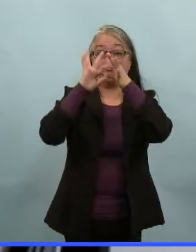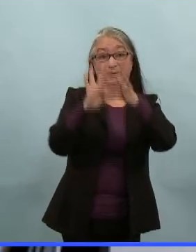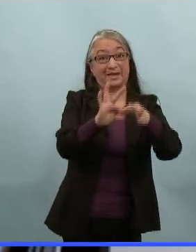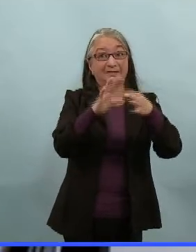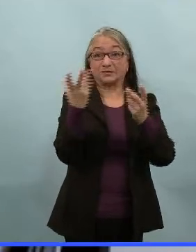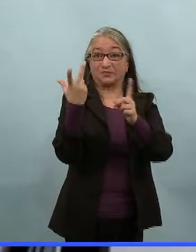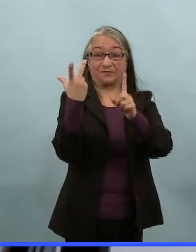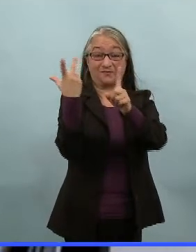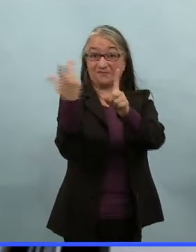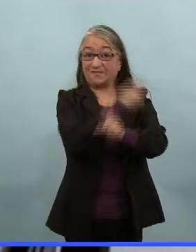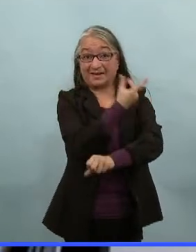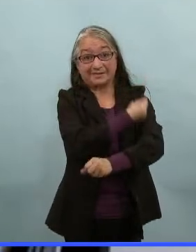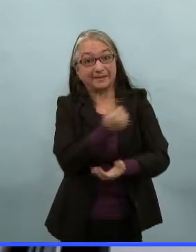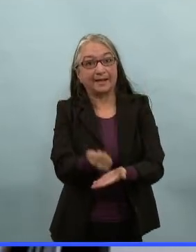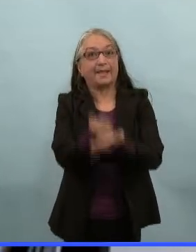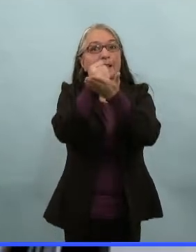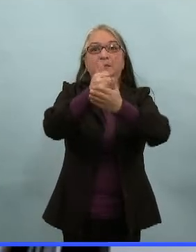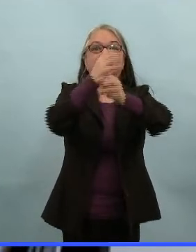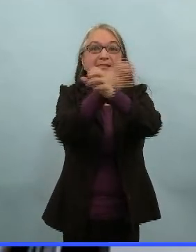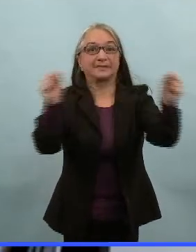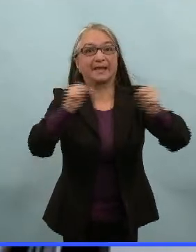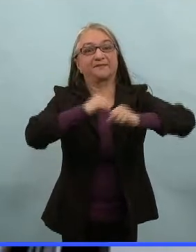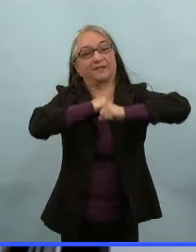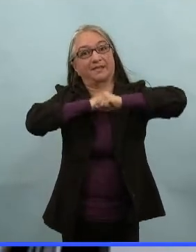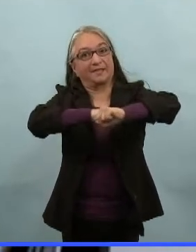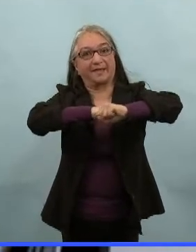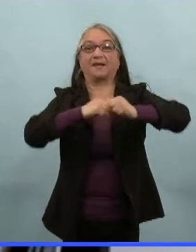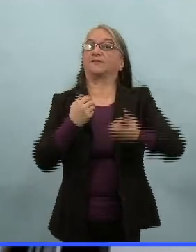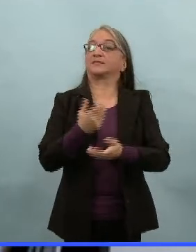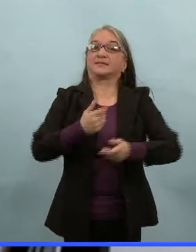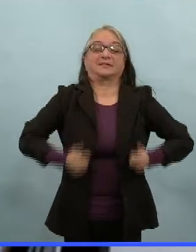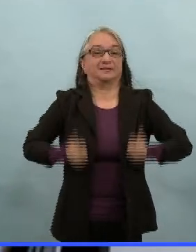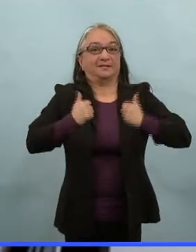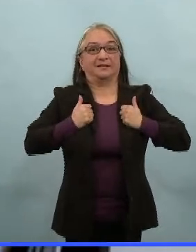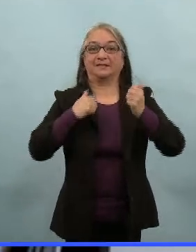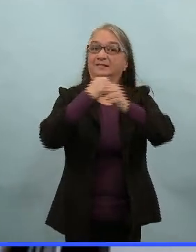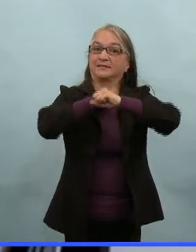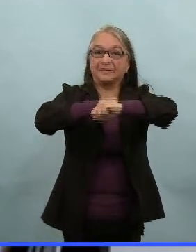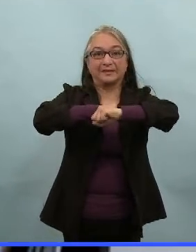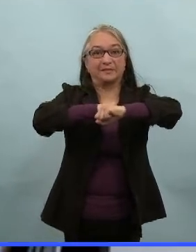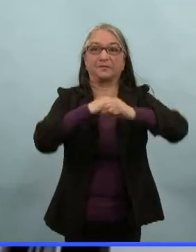communities from further restrictions and more importantly from loss it is still